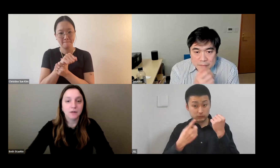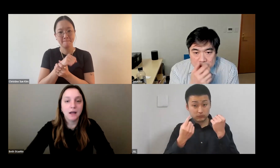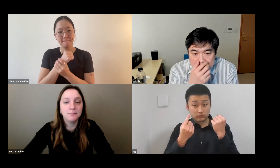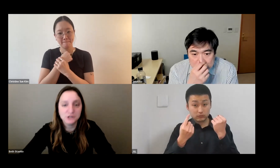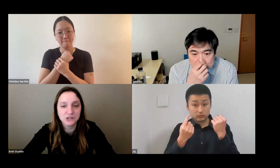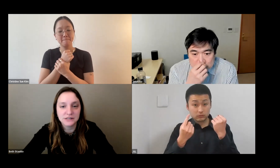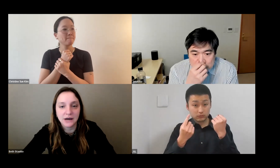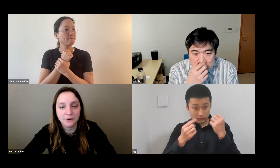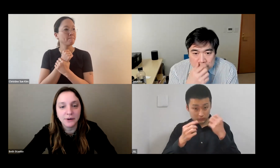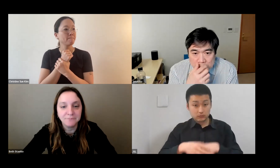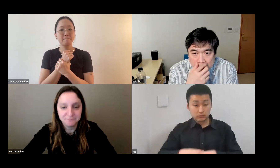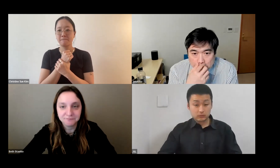I appreciate that. Okay.